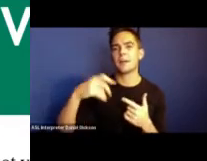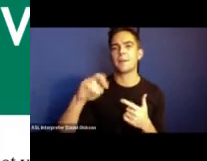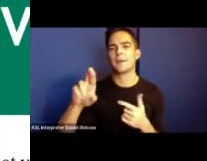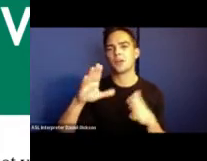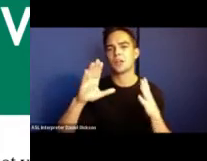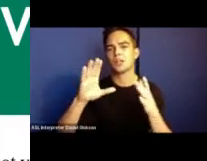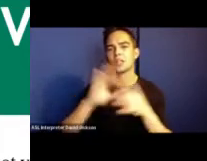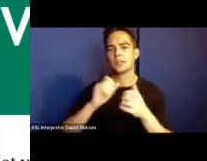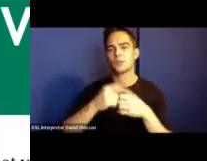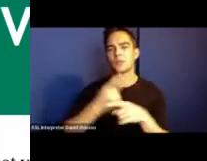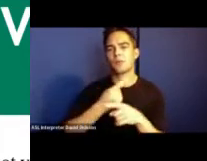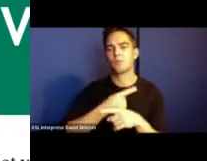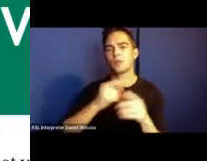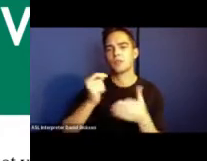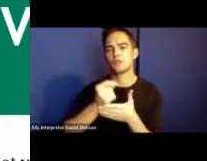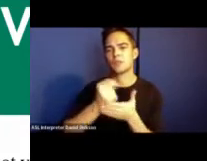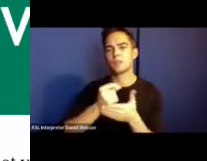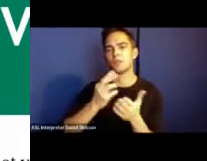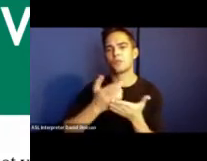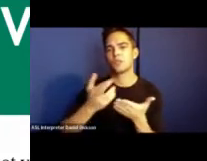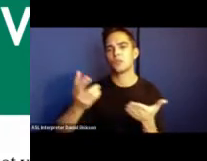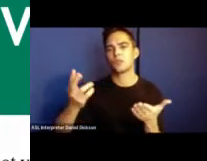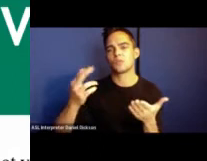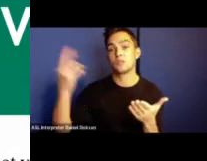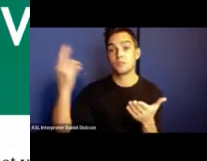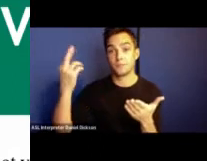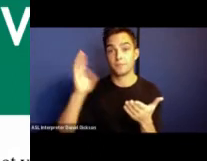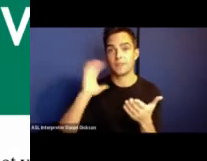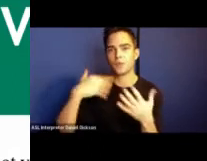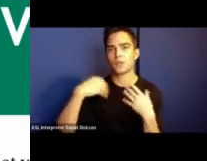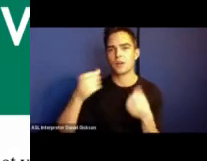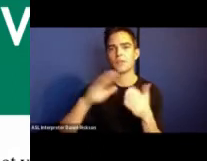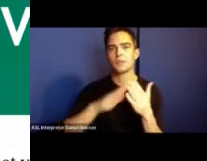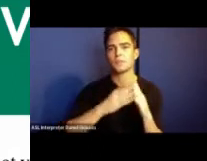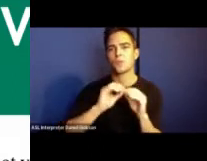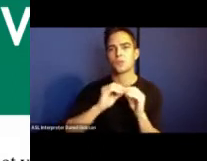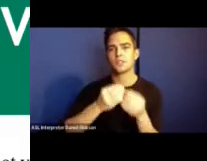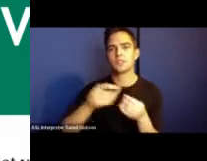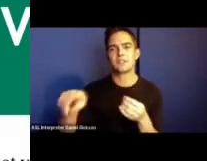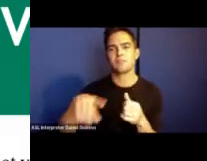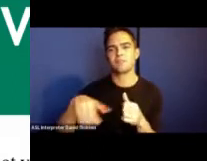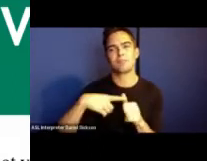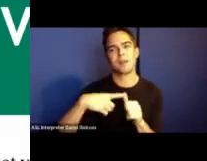appropriate treatment and resources because our recovery community organizations are primarily supported by block